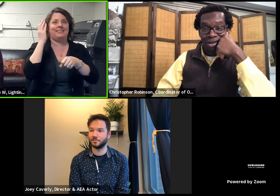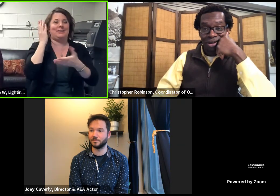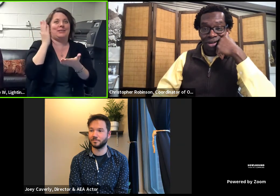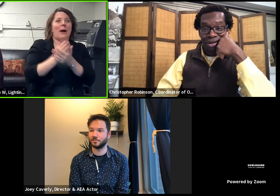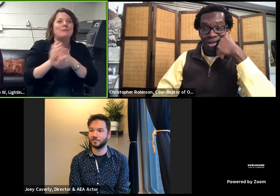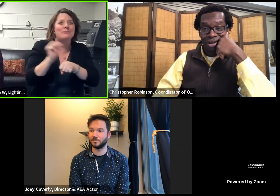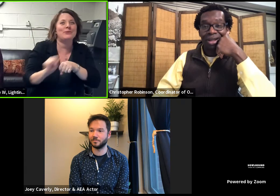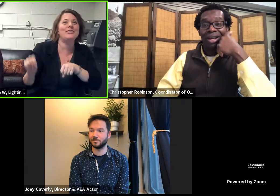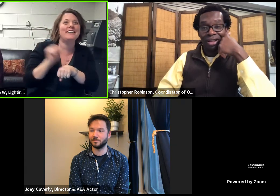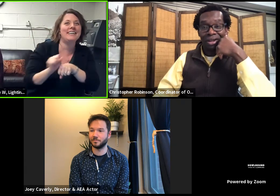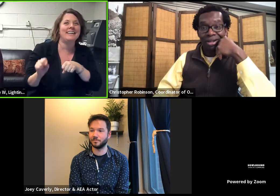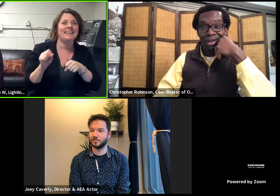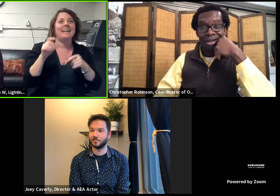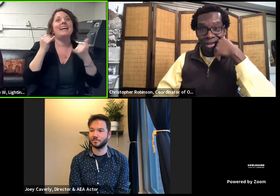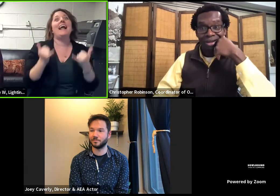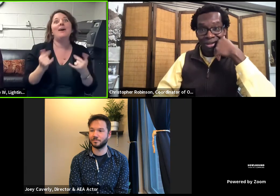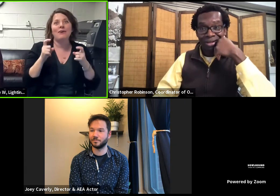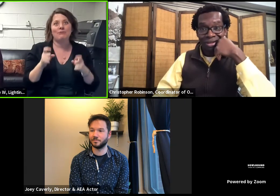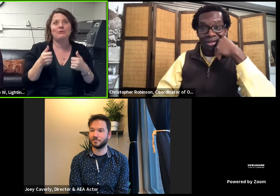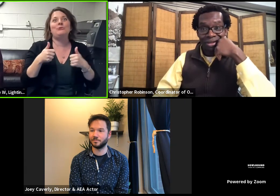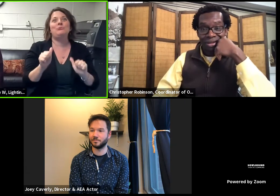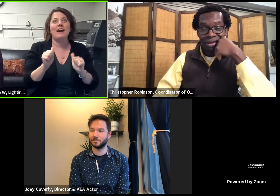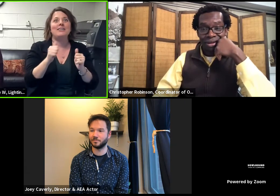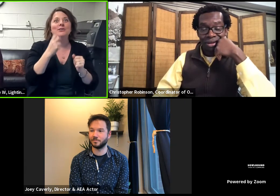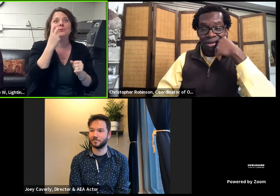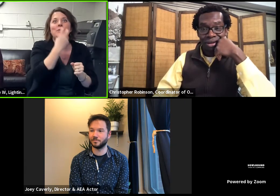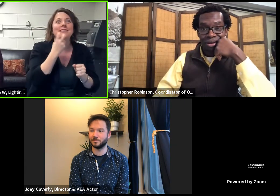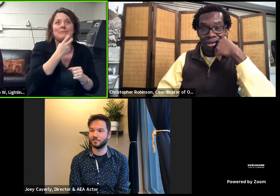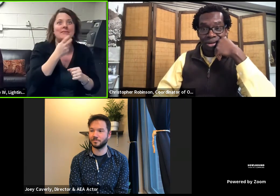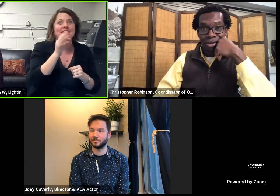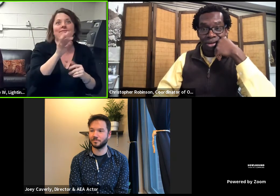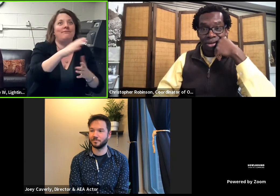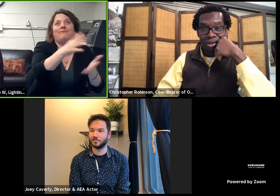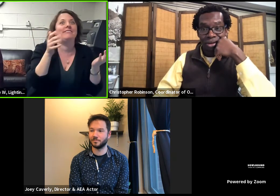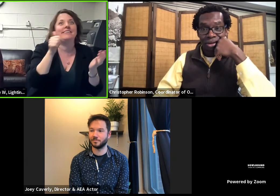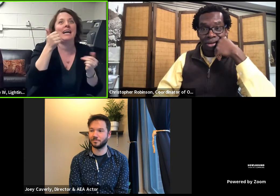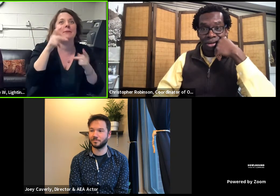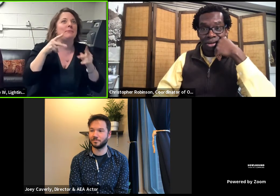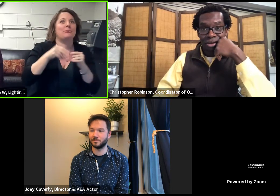and your brain is tired and wants to stop working, and now you have to try to, if you don't have an interpreter, for example,